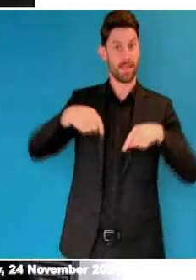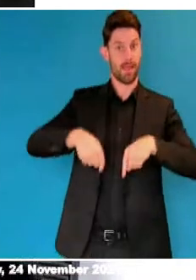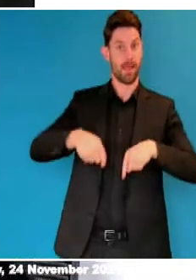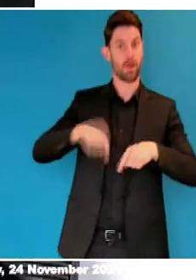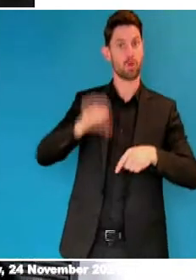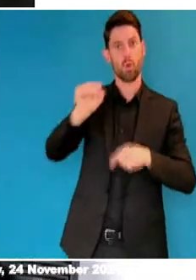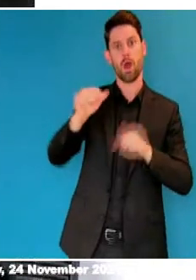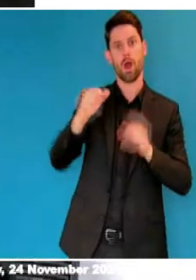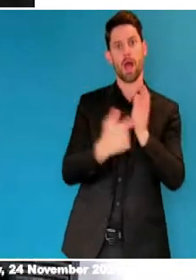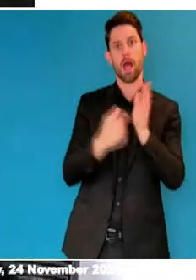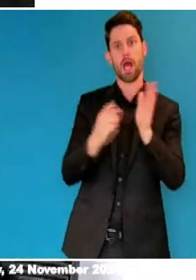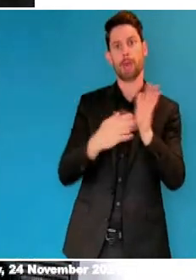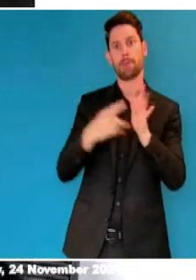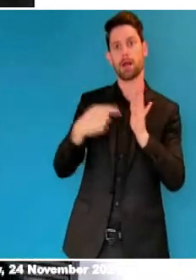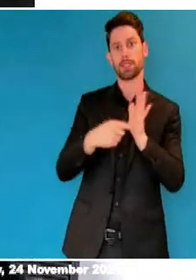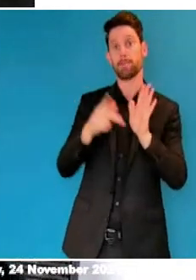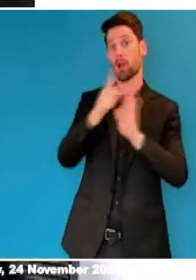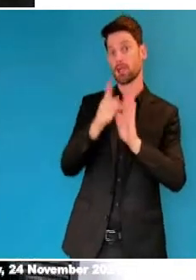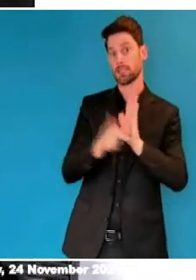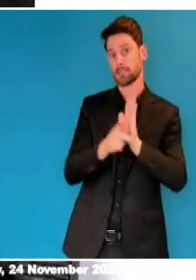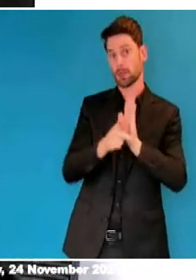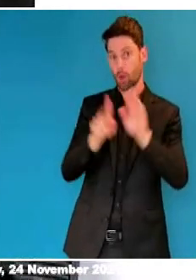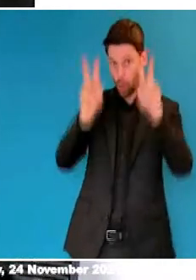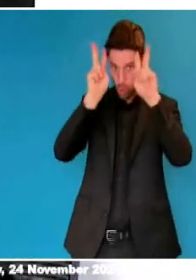Policy? MS MARSHALL: Yes.